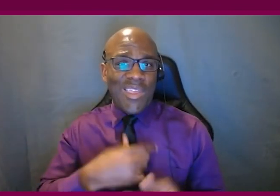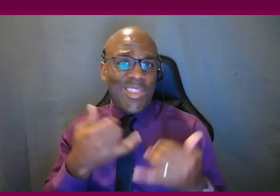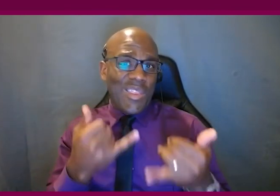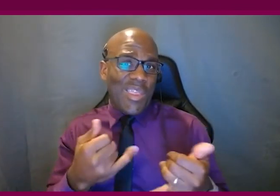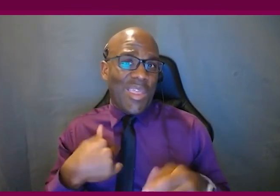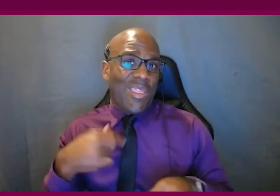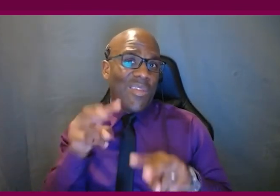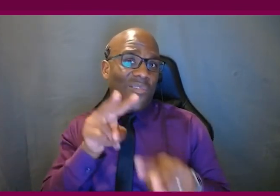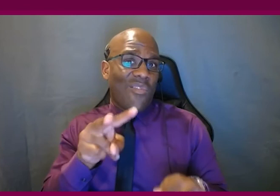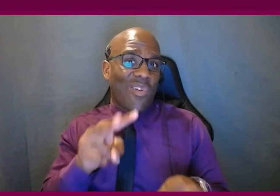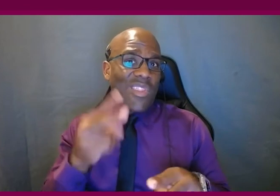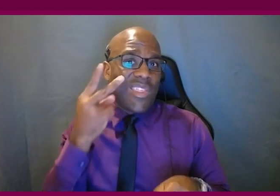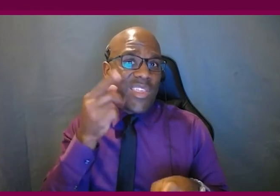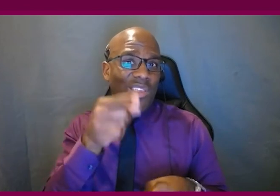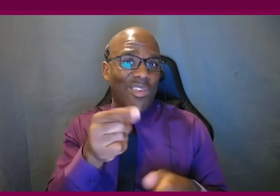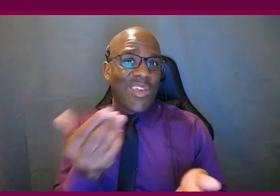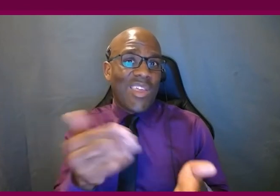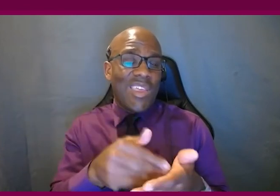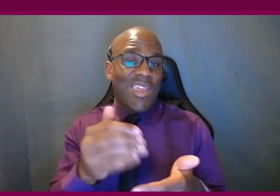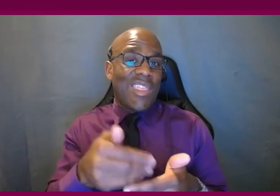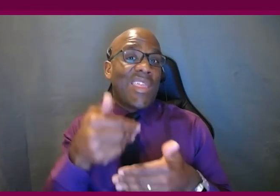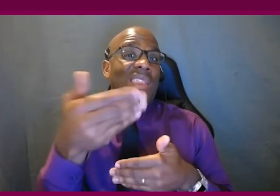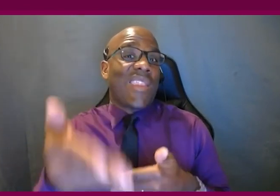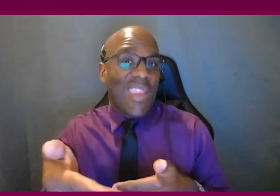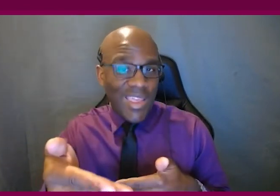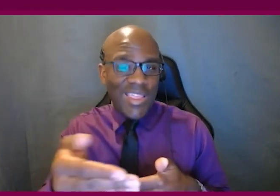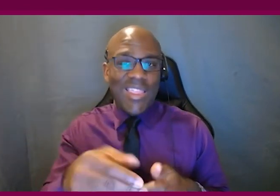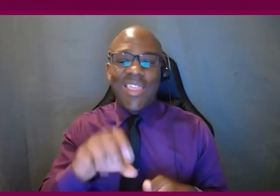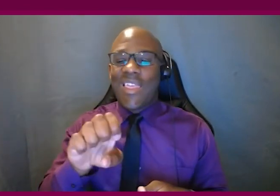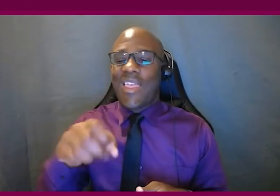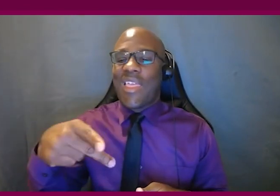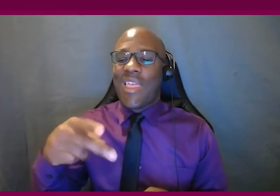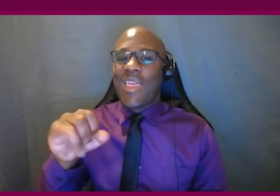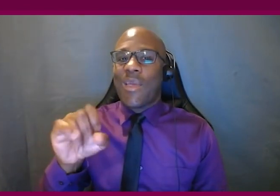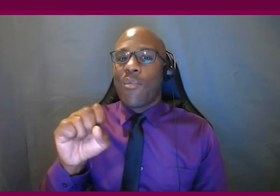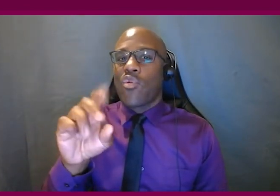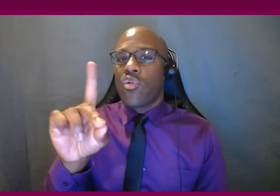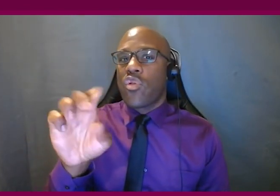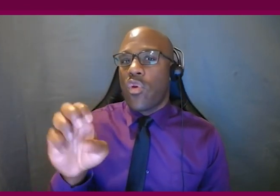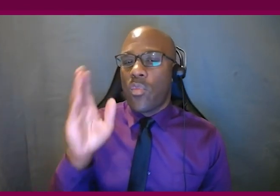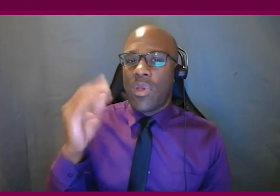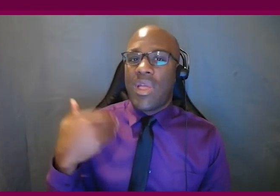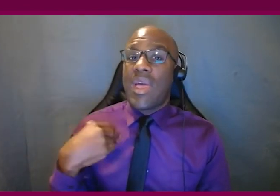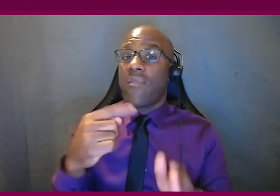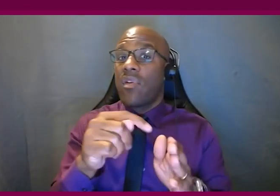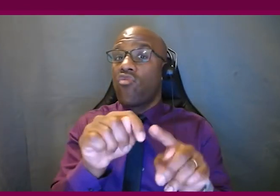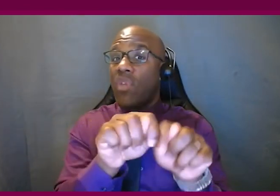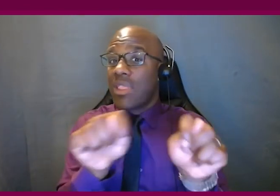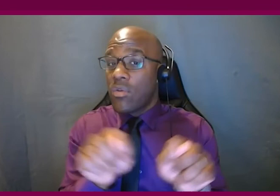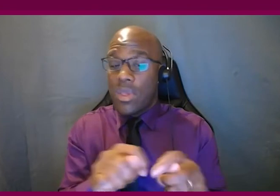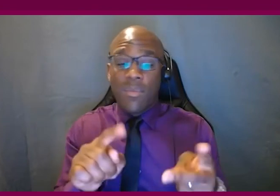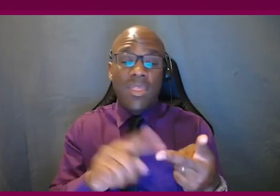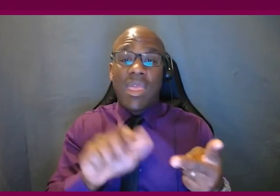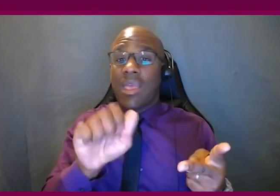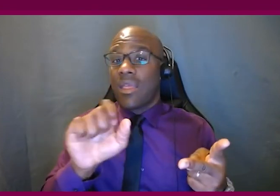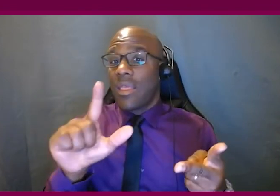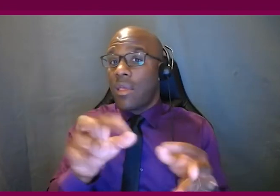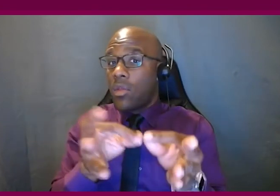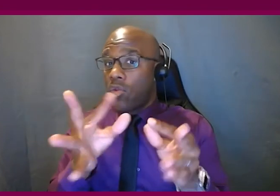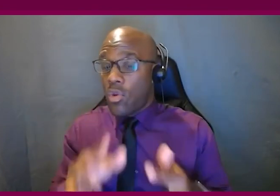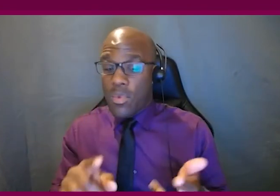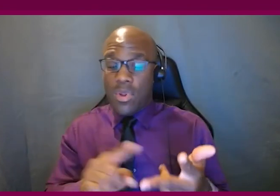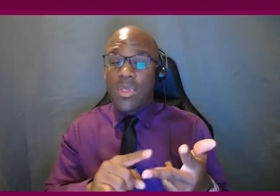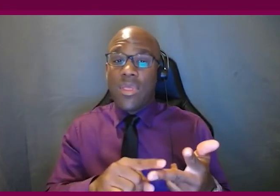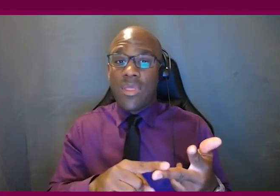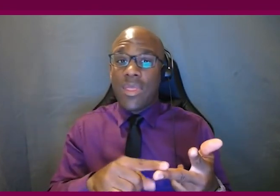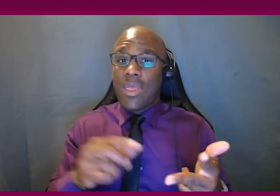podcast on our website at www.wid.org/whats-up-wid.